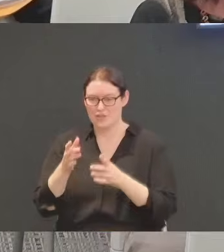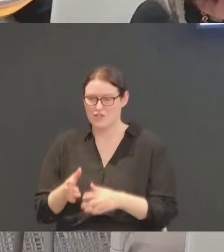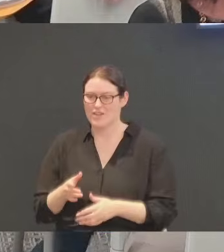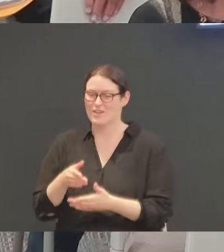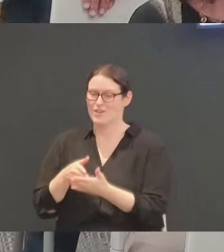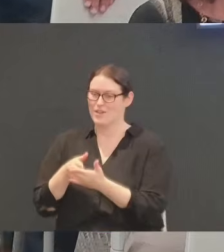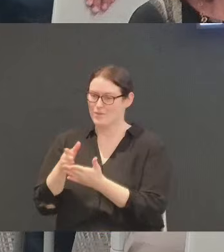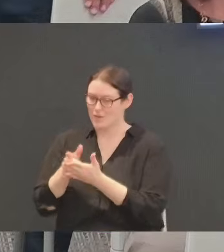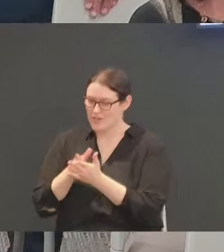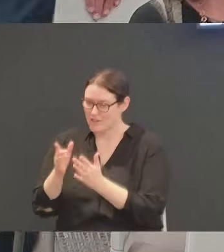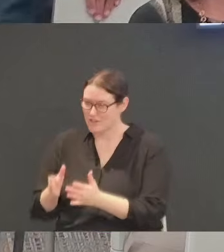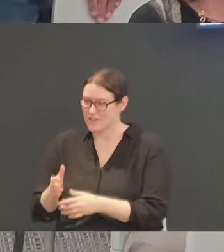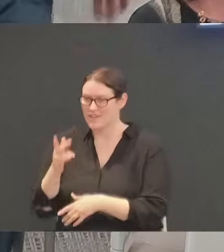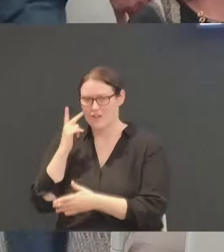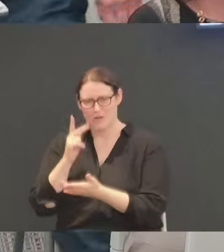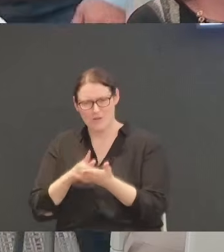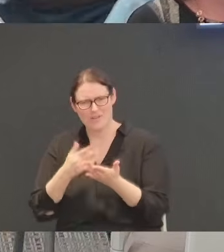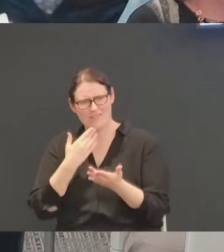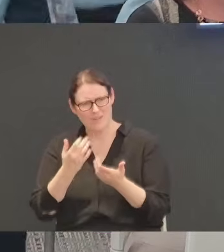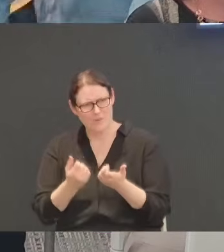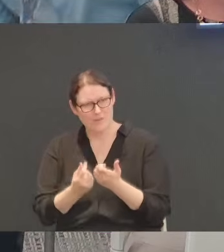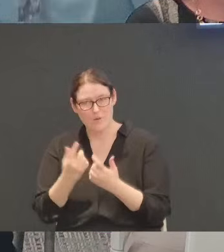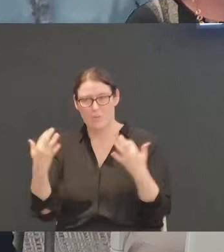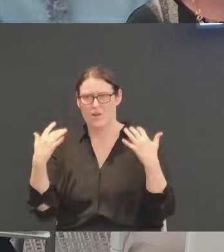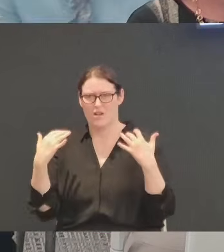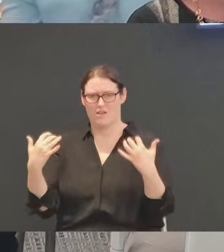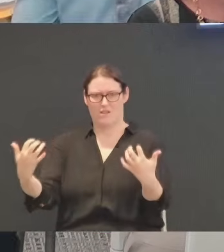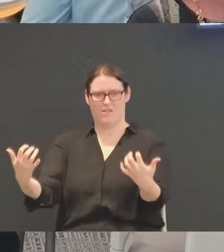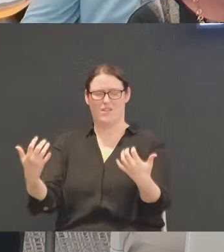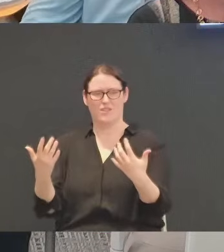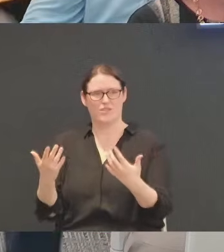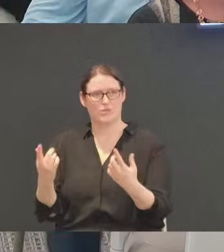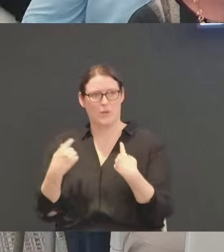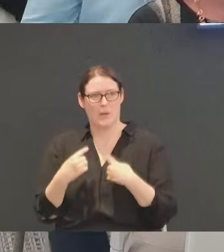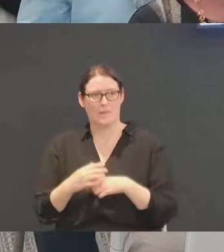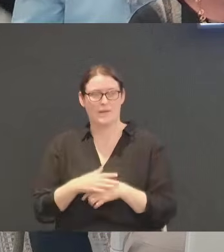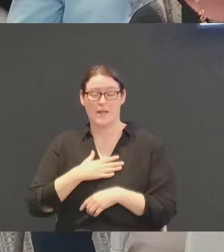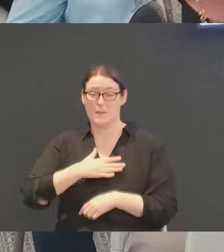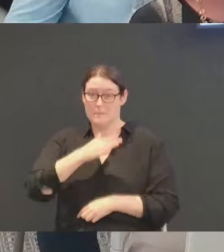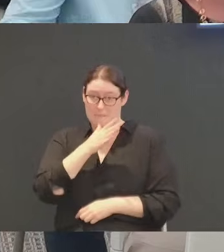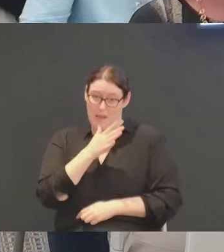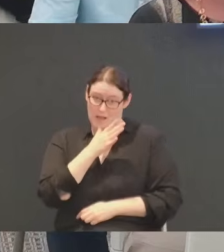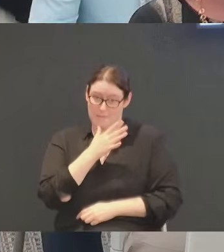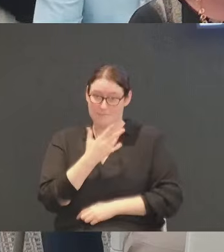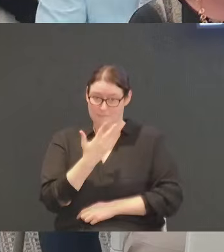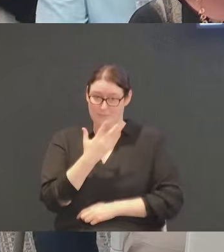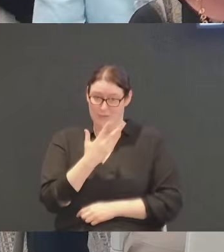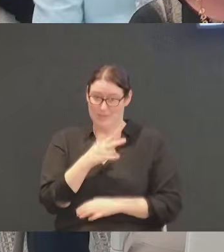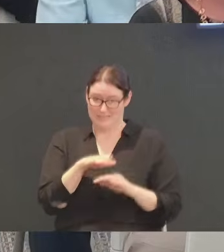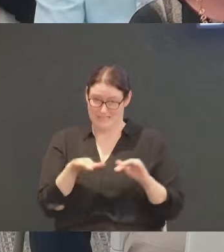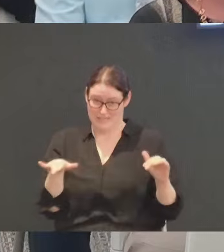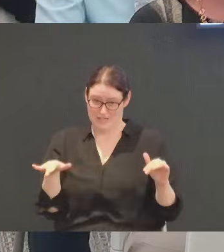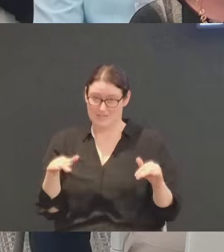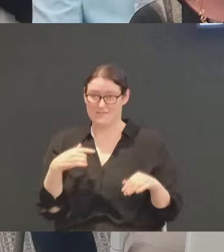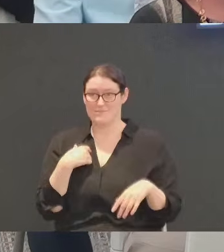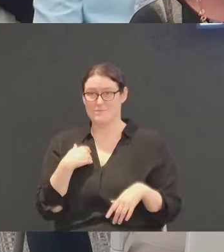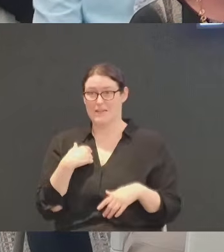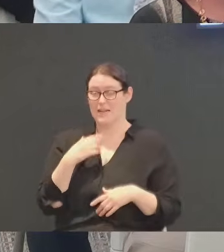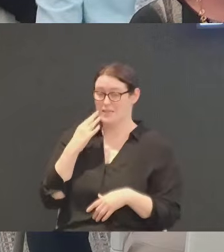the Clerk. Thank you everybody for coming. I am a mother of three. I was on the other side.